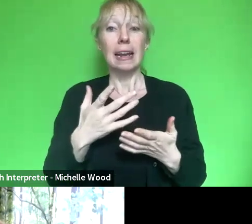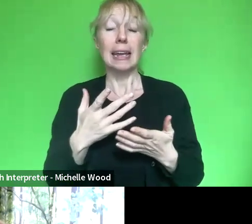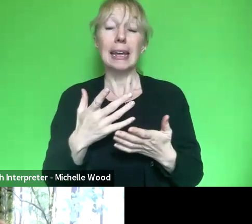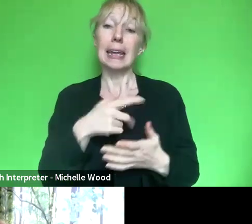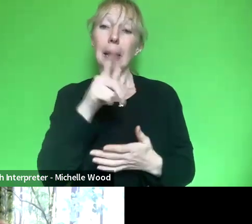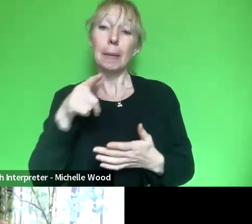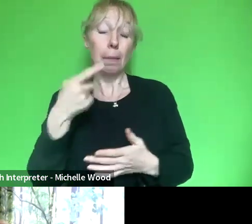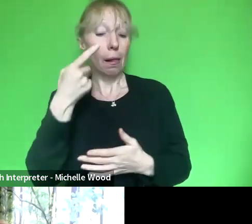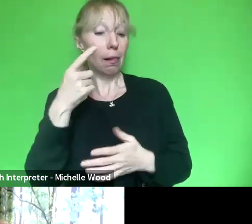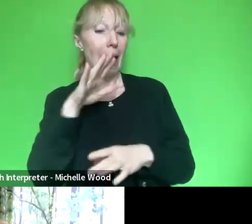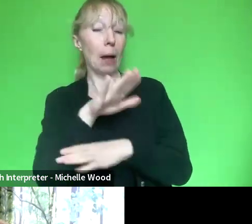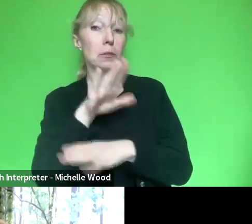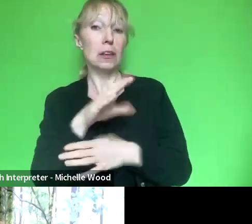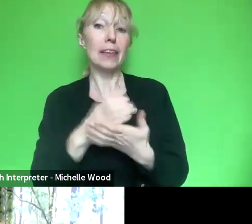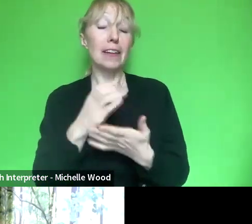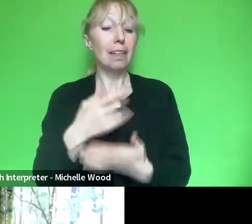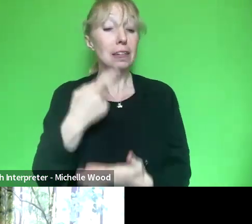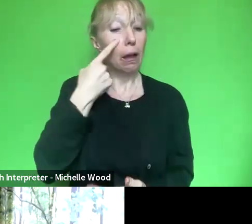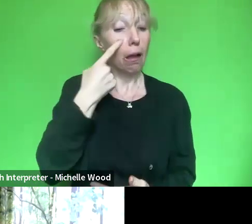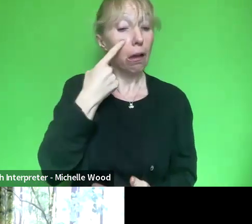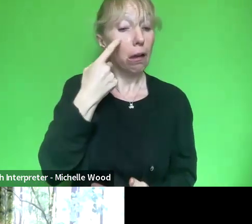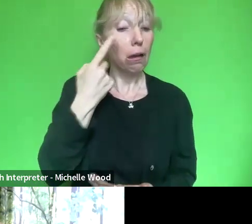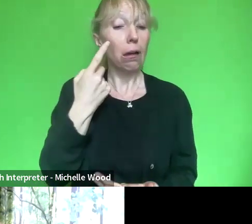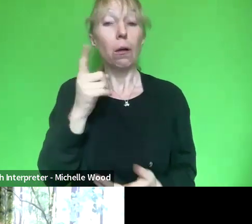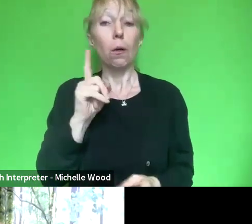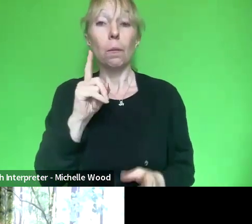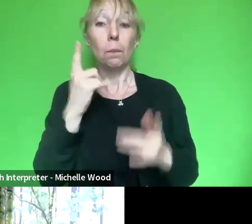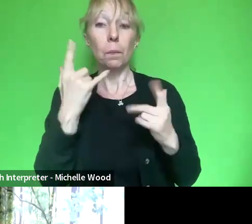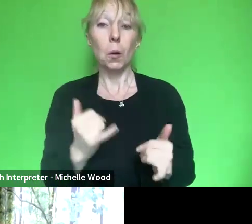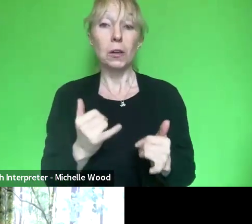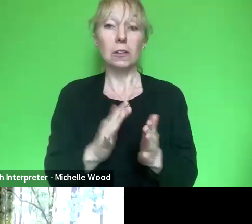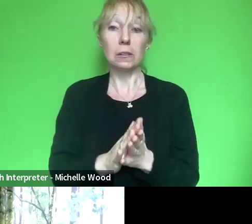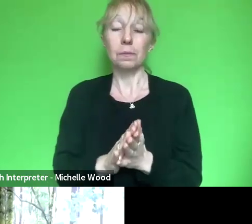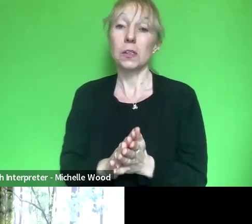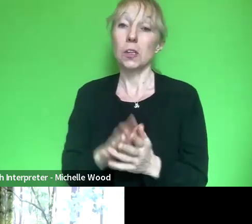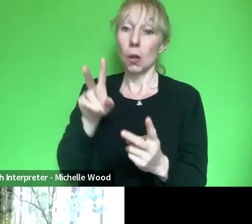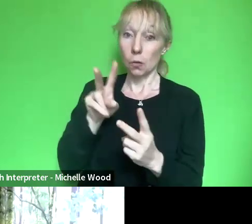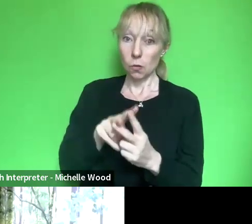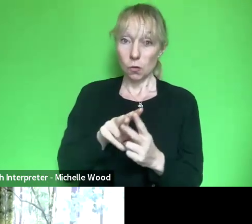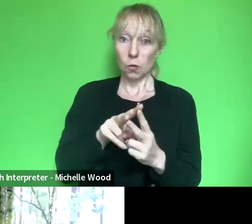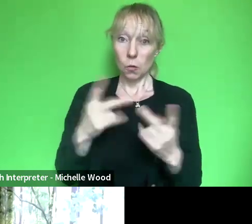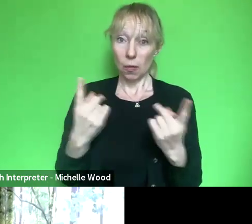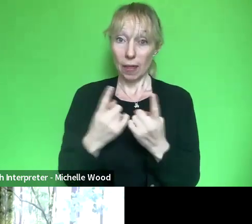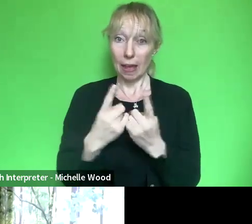from different places. So, two things to close out with, really. Firstly, if you're interested